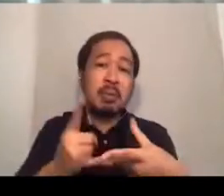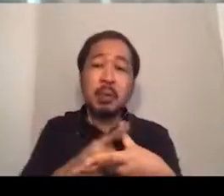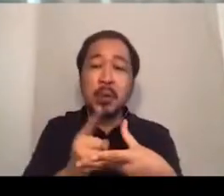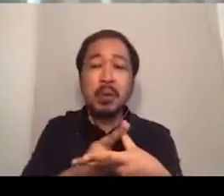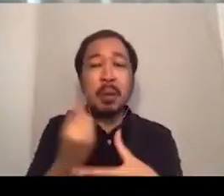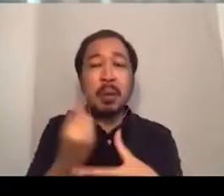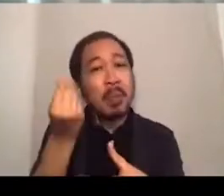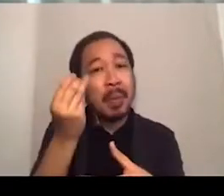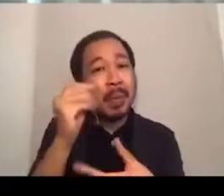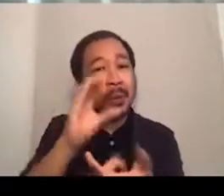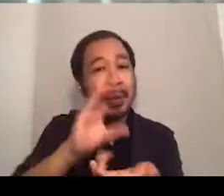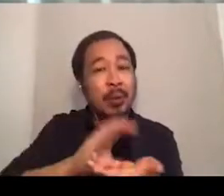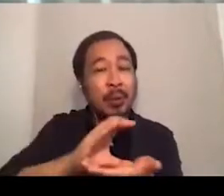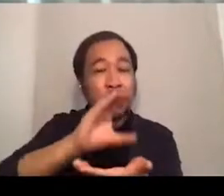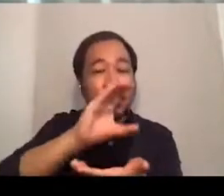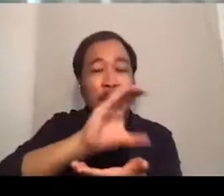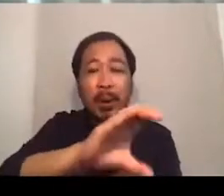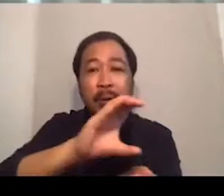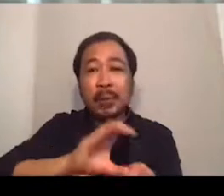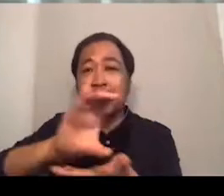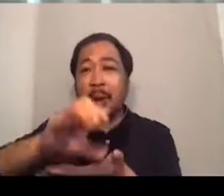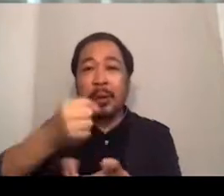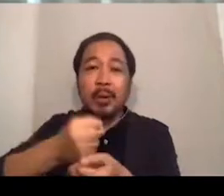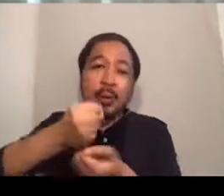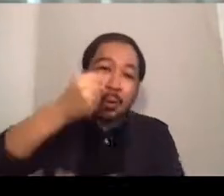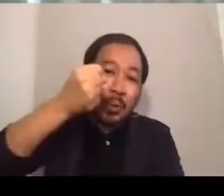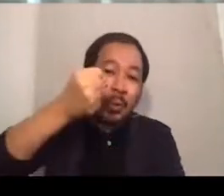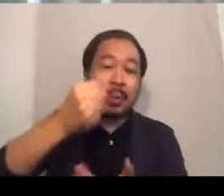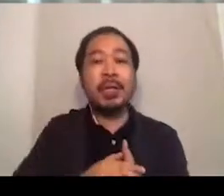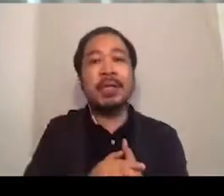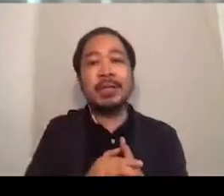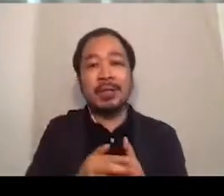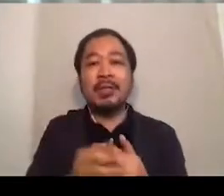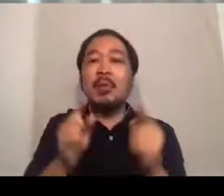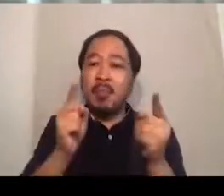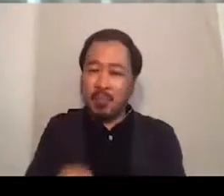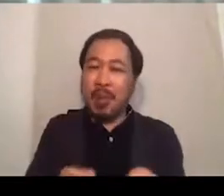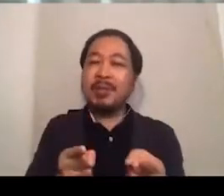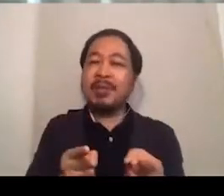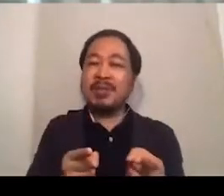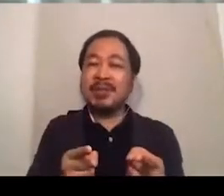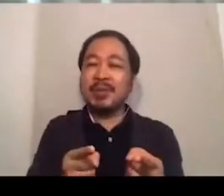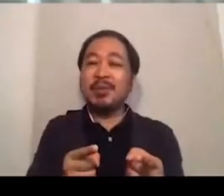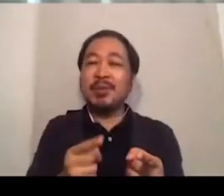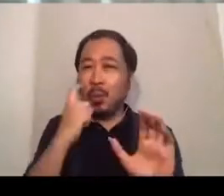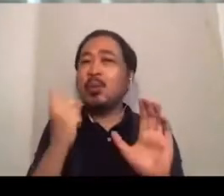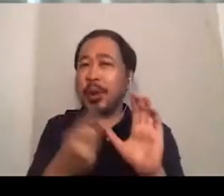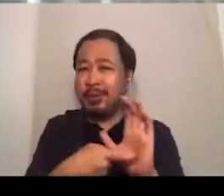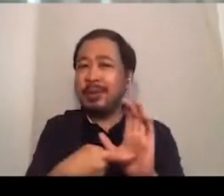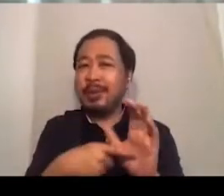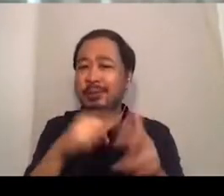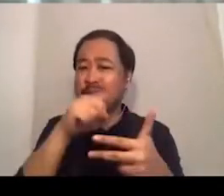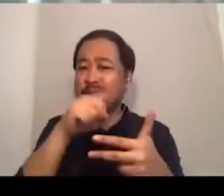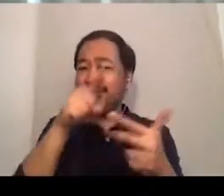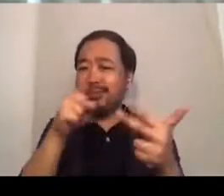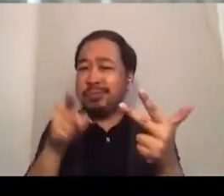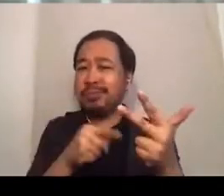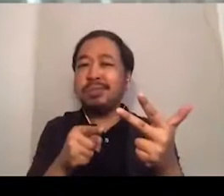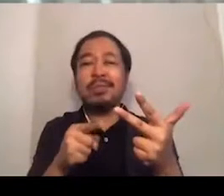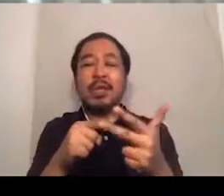is probably more so than during the time without crisis.